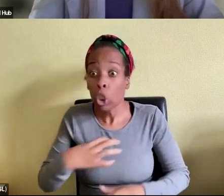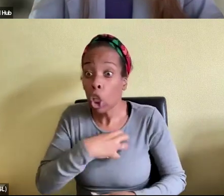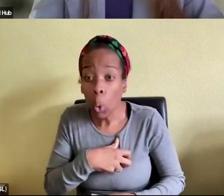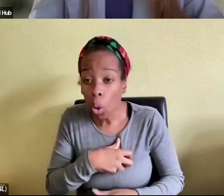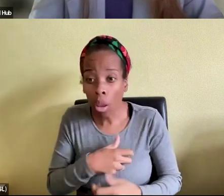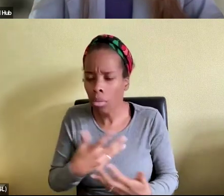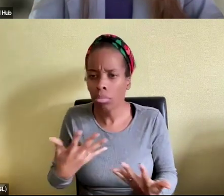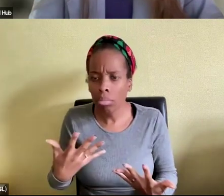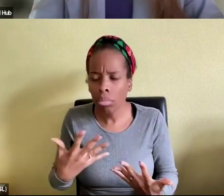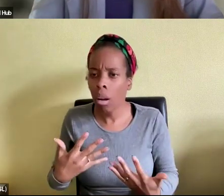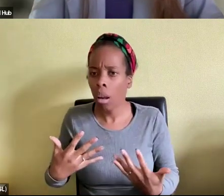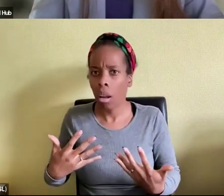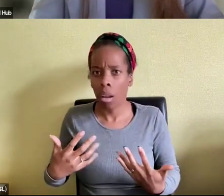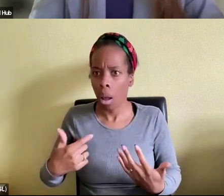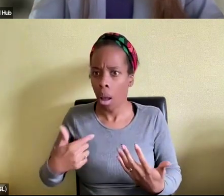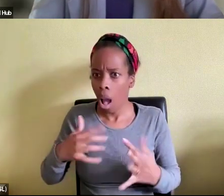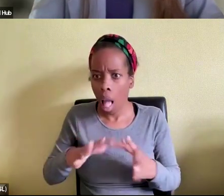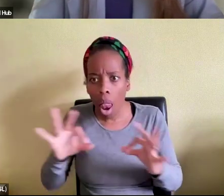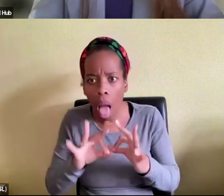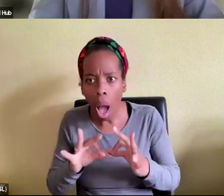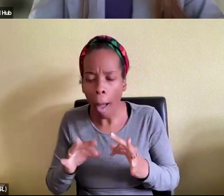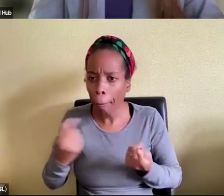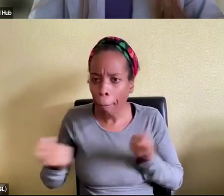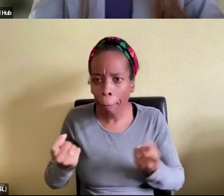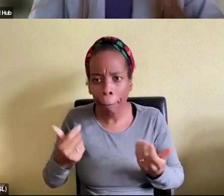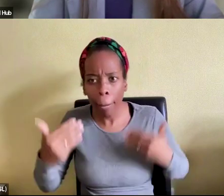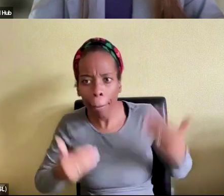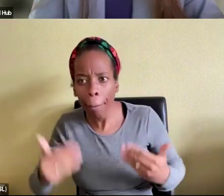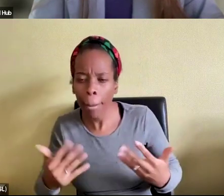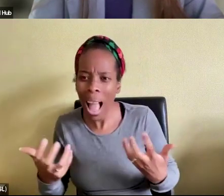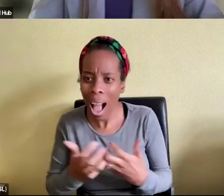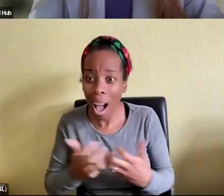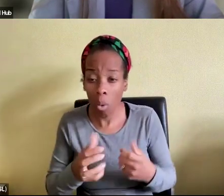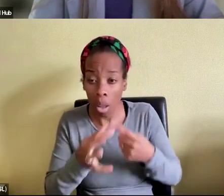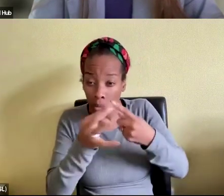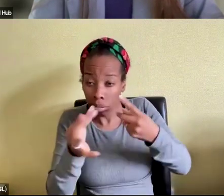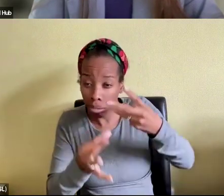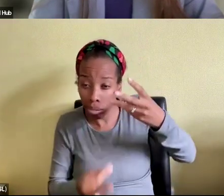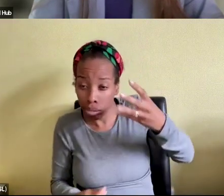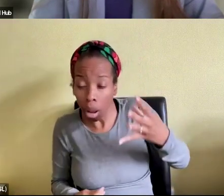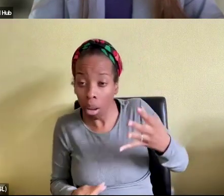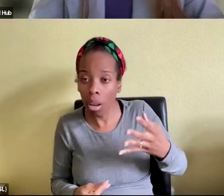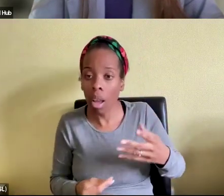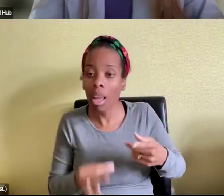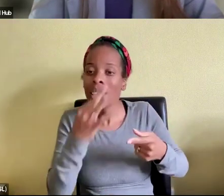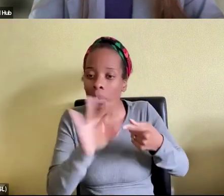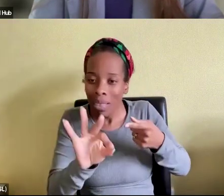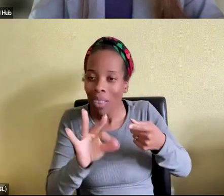to see how your, you know, clubs have been going. So that's the best way to go about it. A broad request to the entire